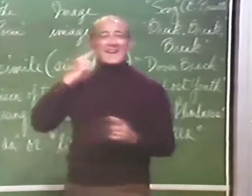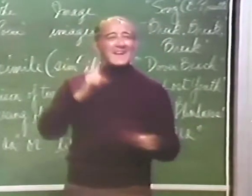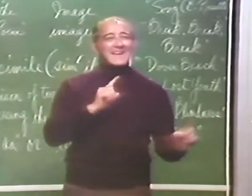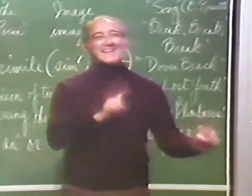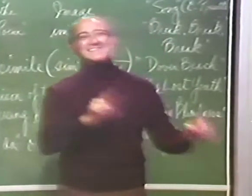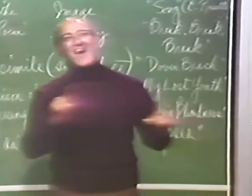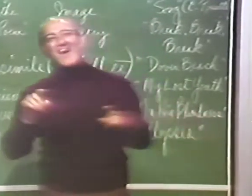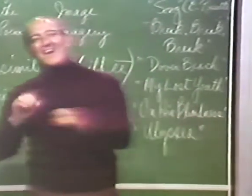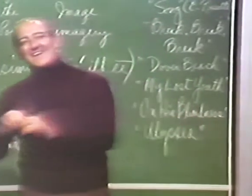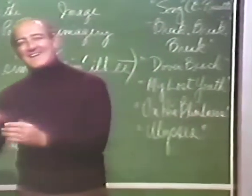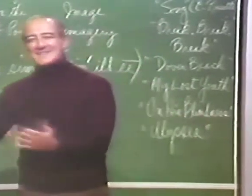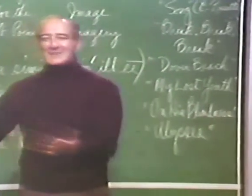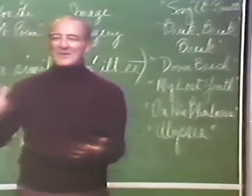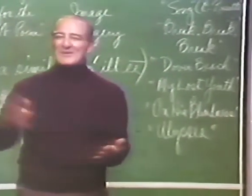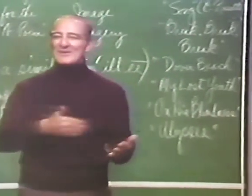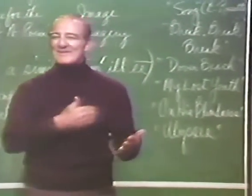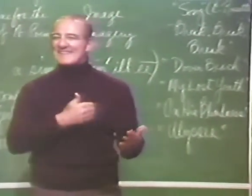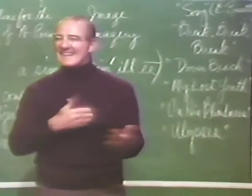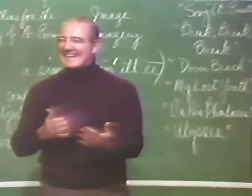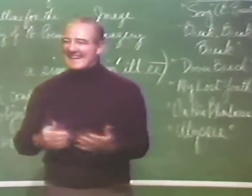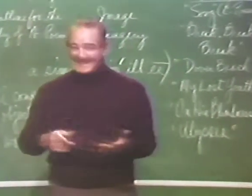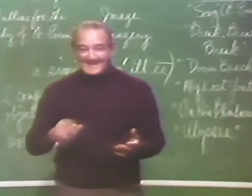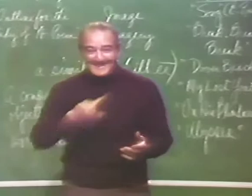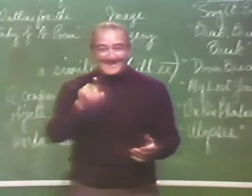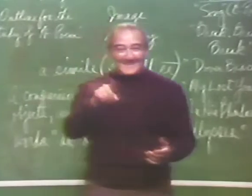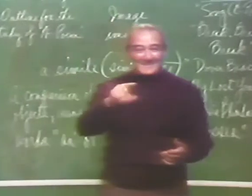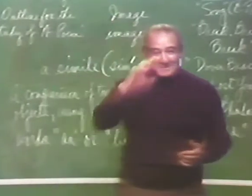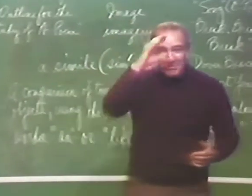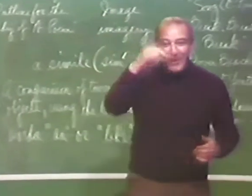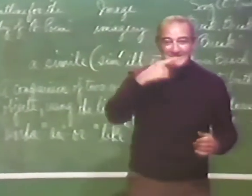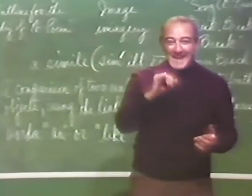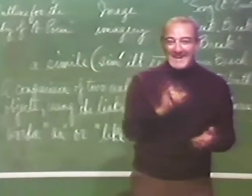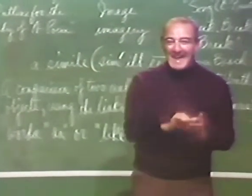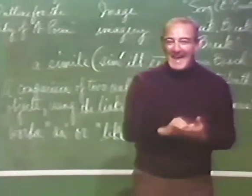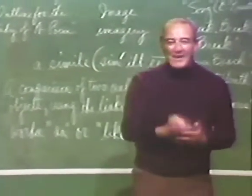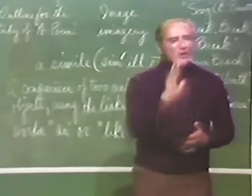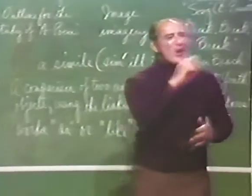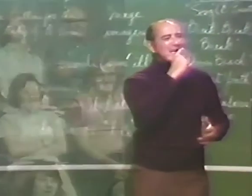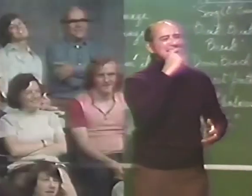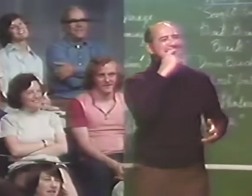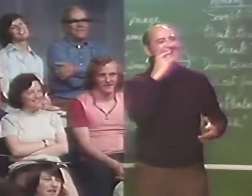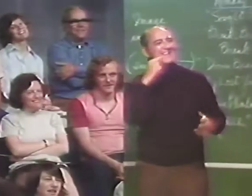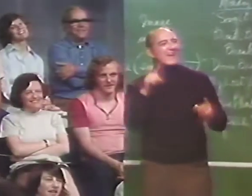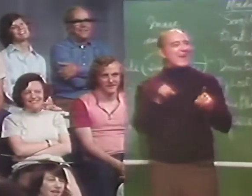THAT'S SWEETLY SUNG IN TUNE." THE BOY SAY THAT?